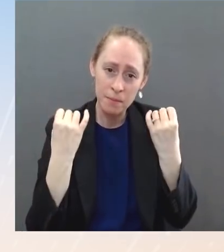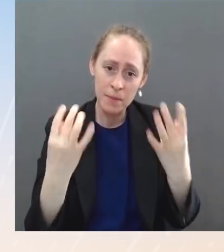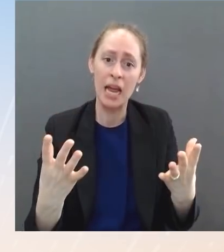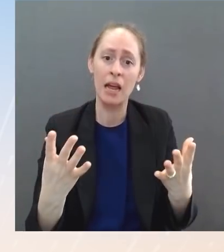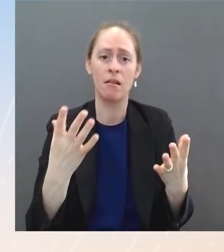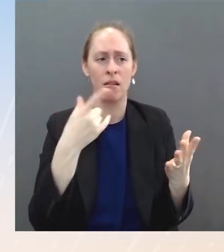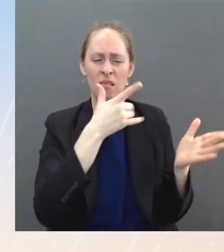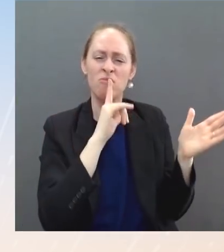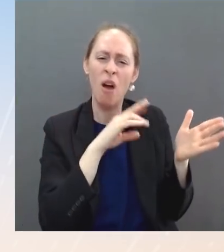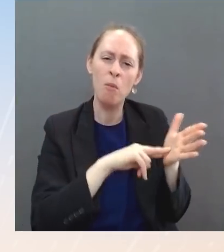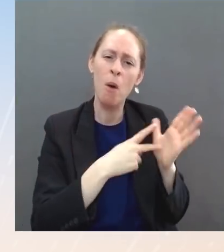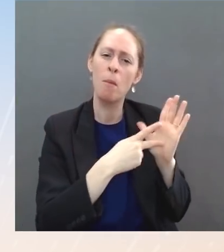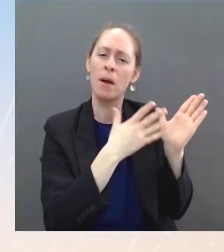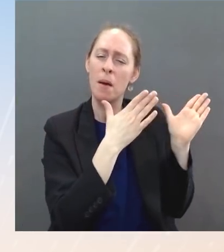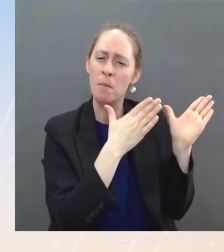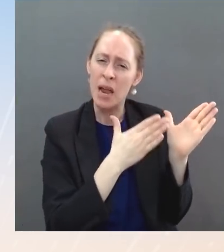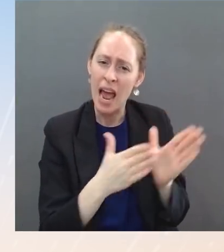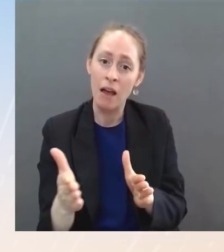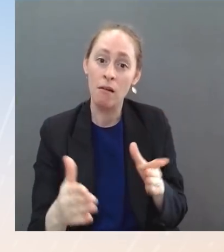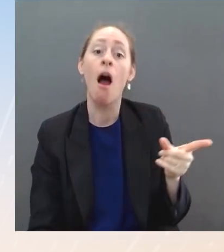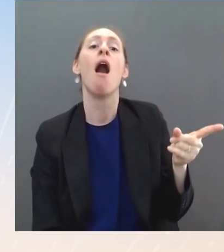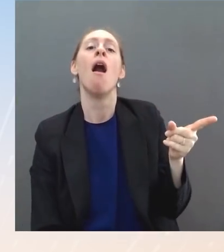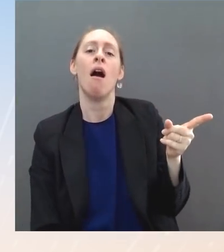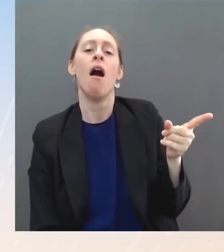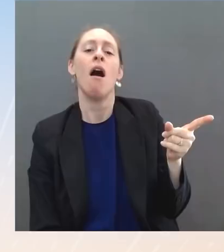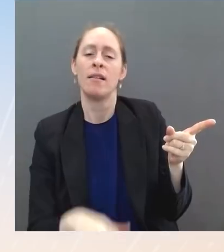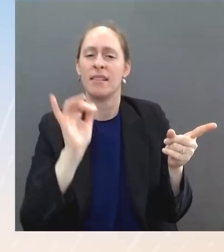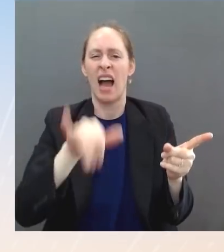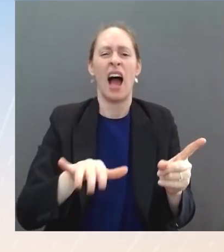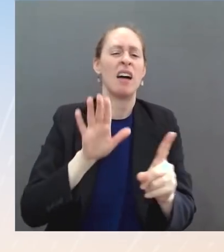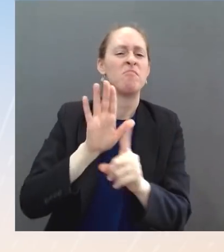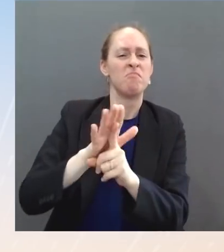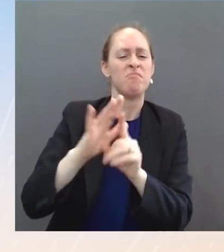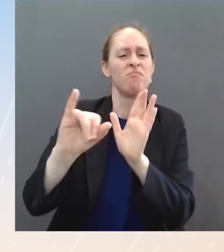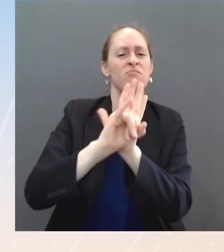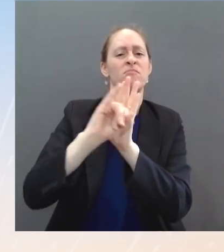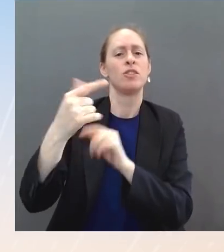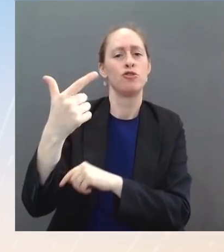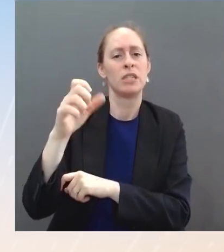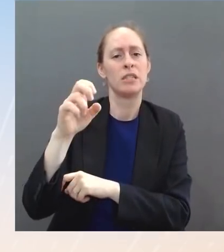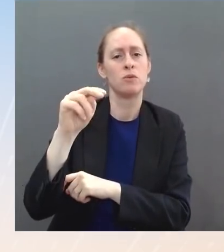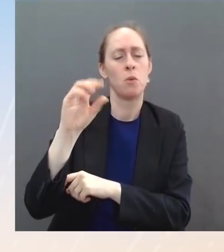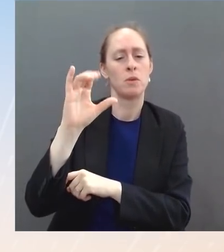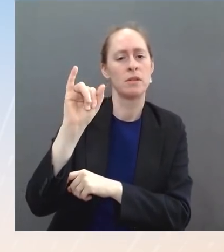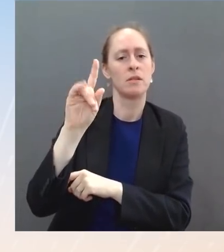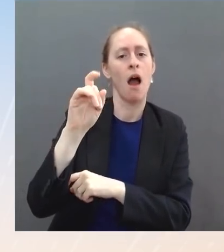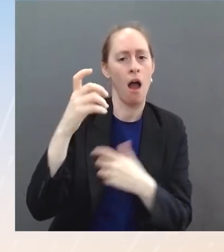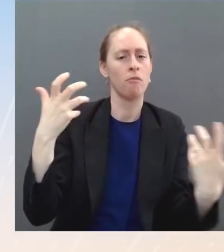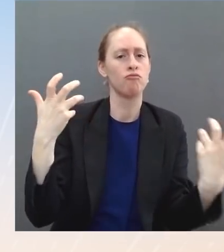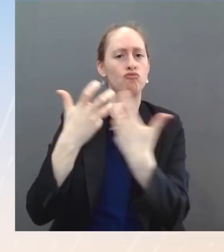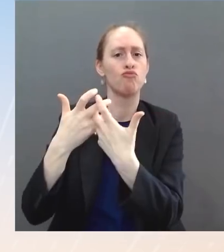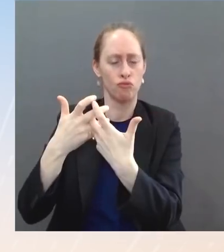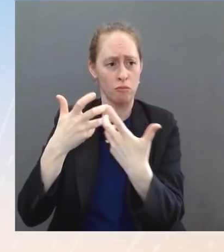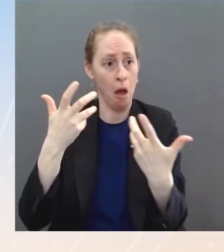we'll call it for what it is. We have never hesitated to call out the Russians for what they have done in Ukraine, and we will not start now.